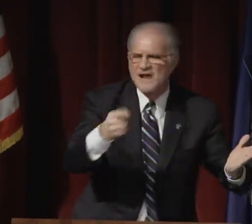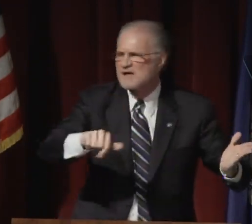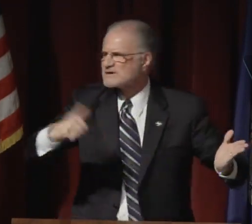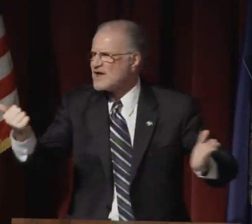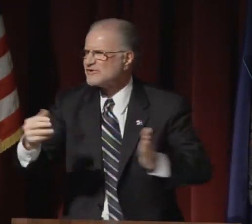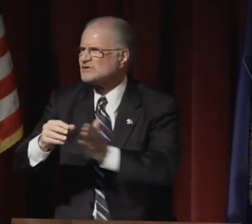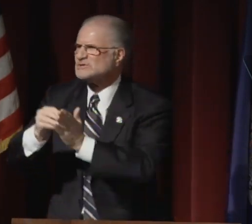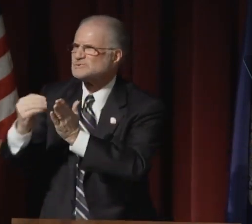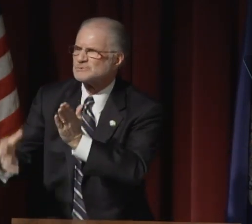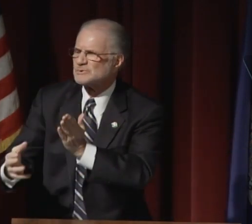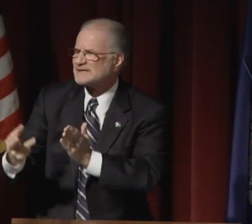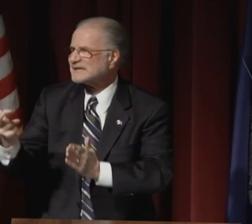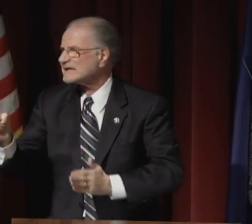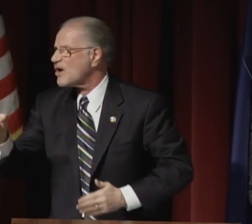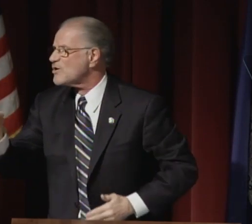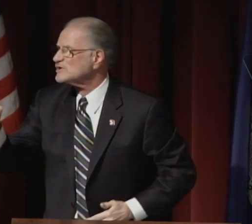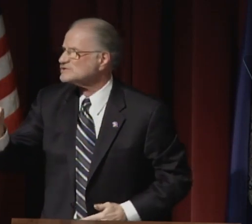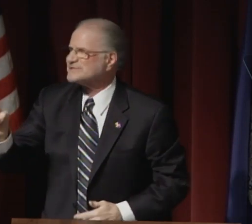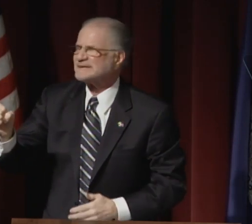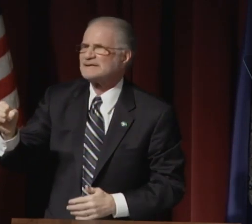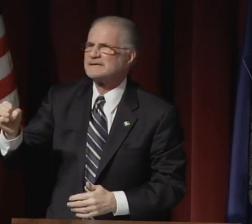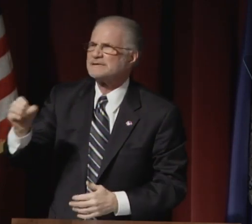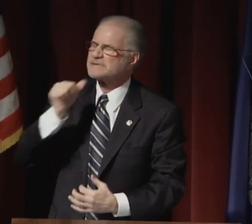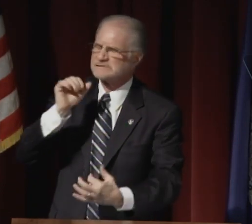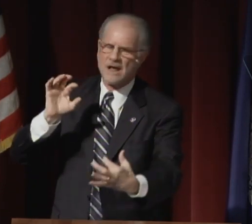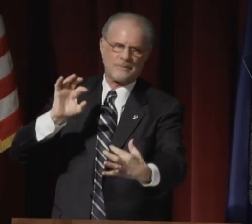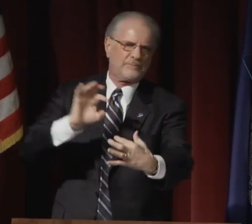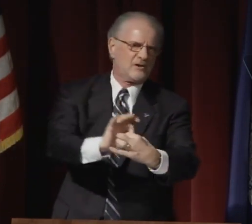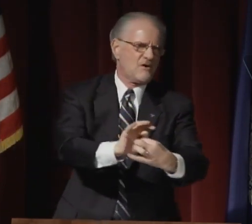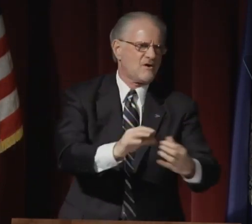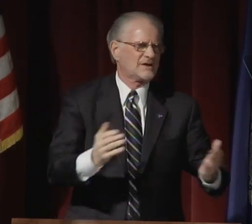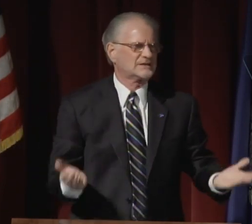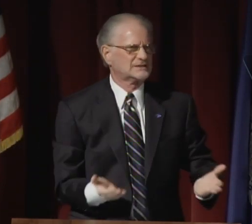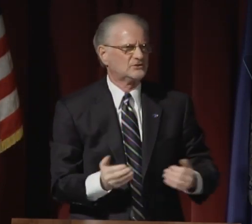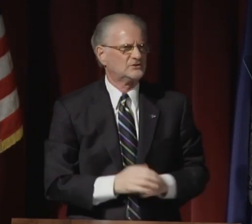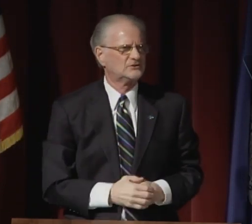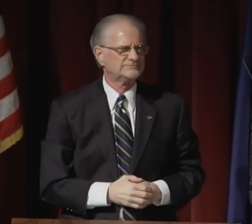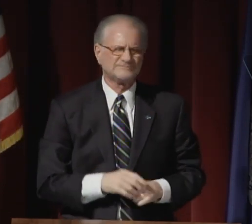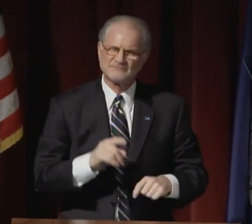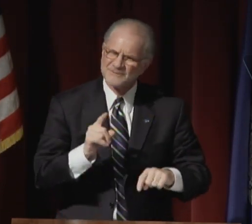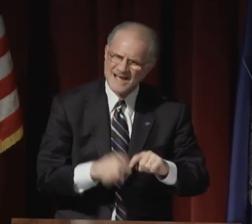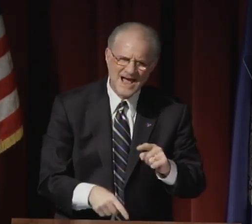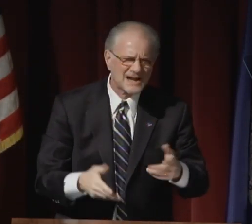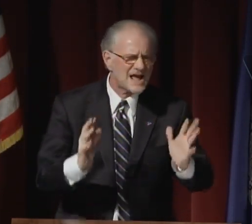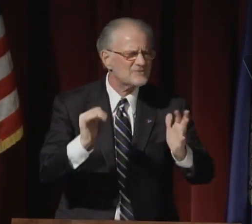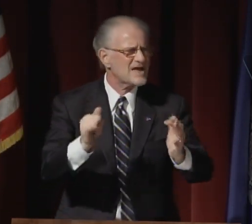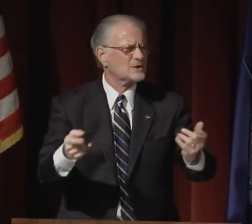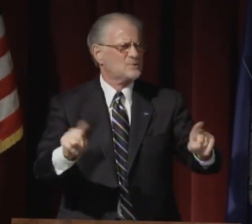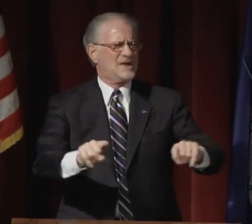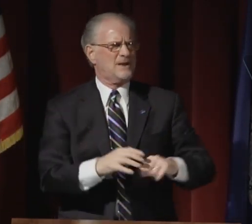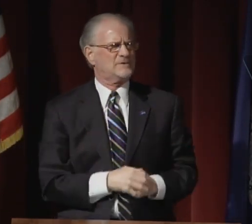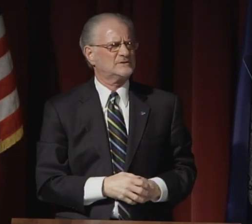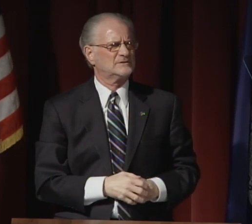We cannot allow one student to tell another he or she does not fit here.